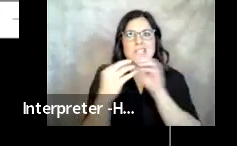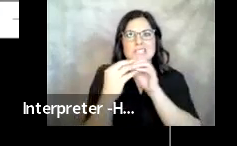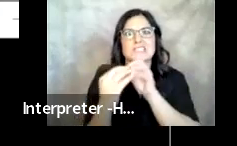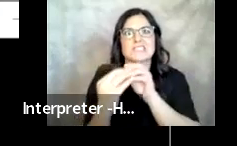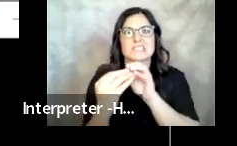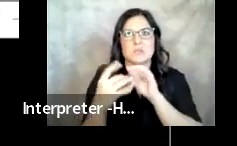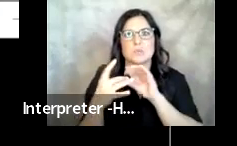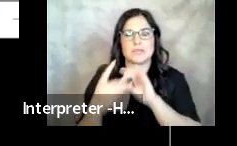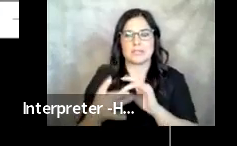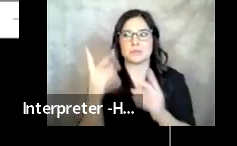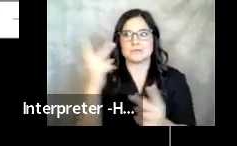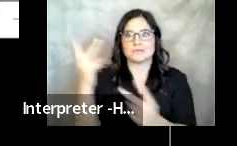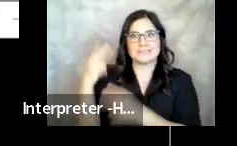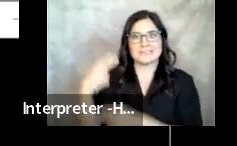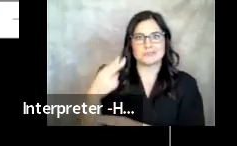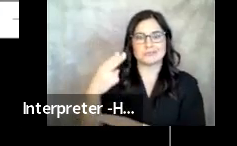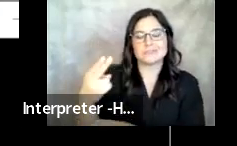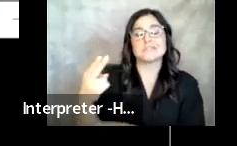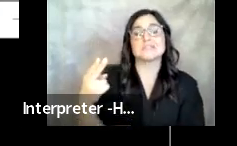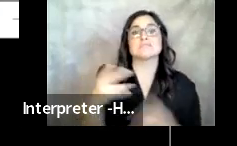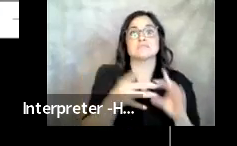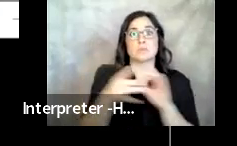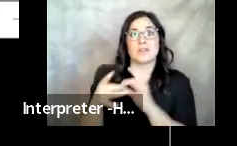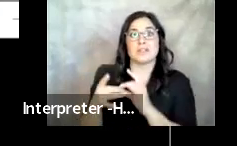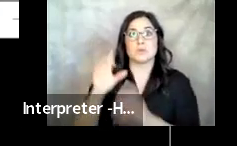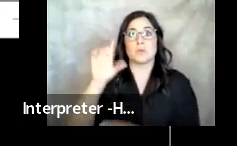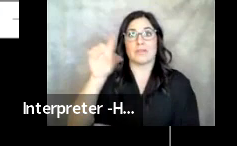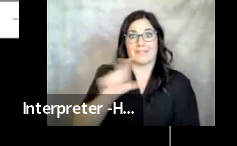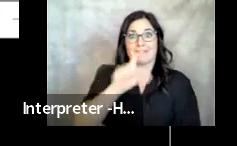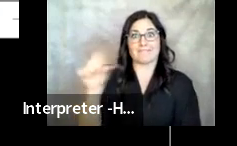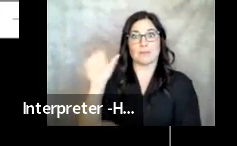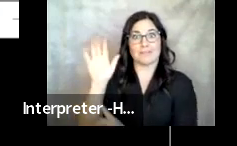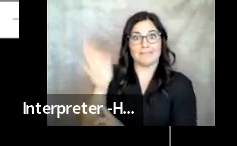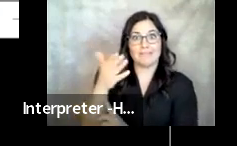And in. Particular concerning the Confederate. Flags and Confederate monuments and so on.